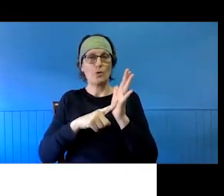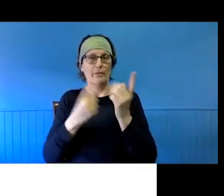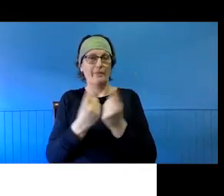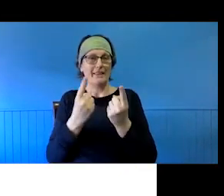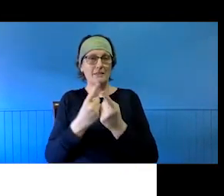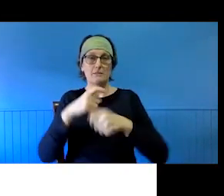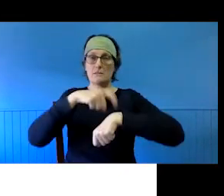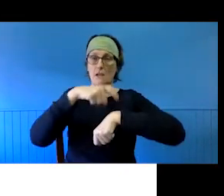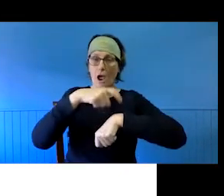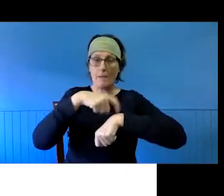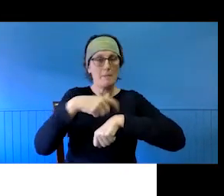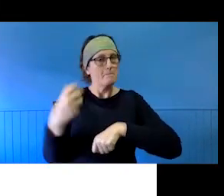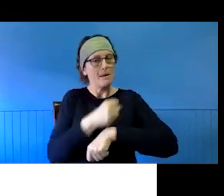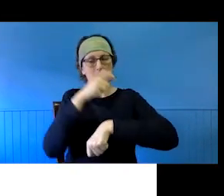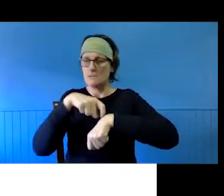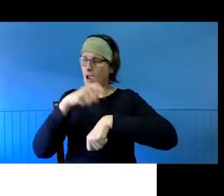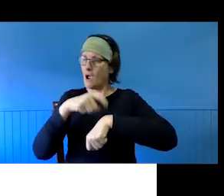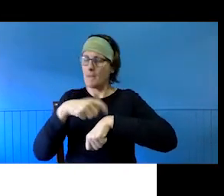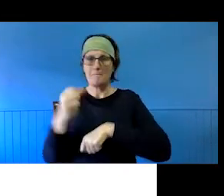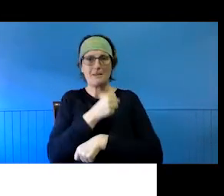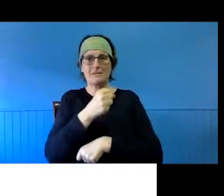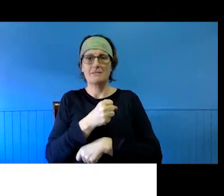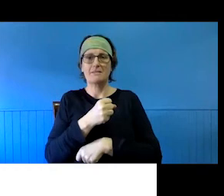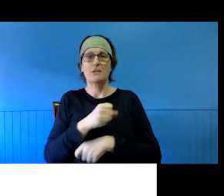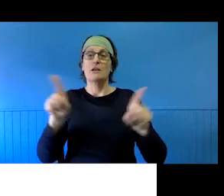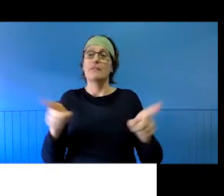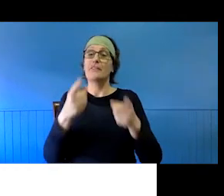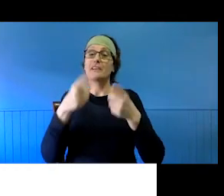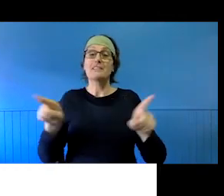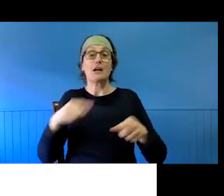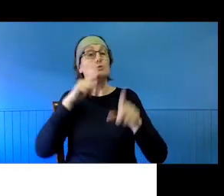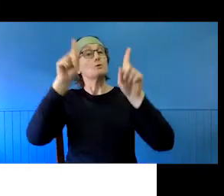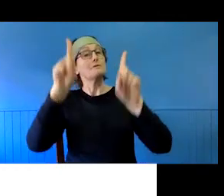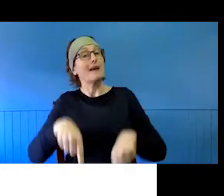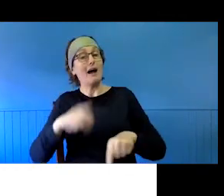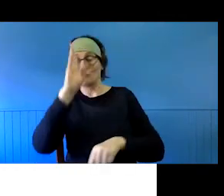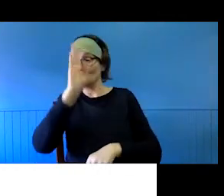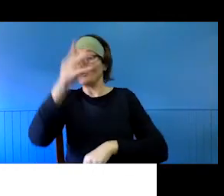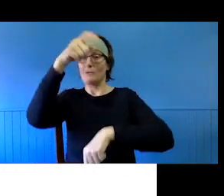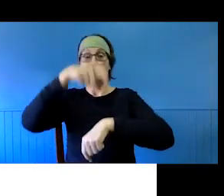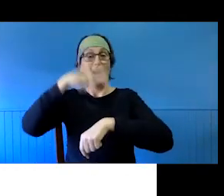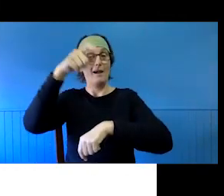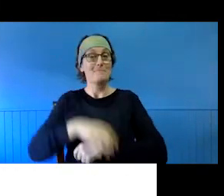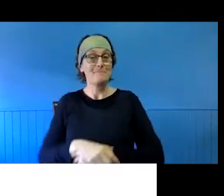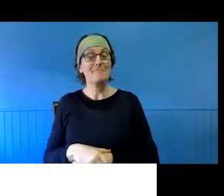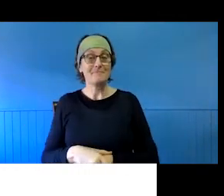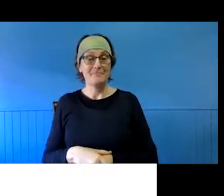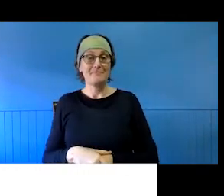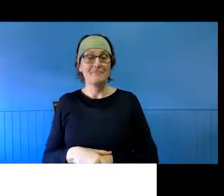Timeliness - got to be on time. The conductor will start the show on time! So we want to make sure that